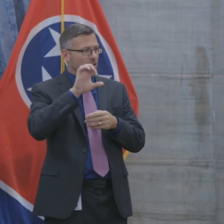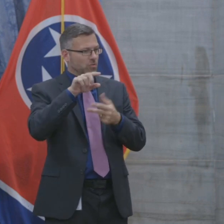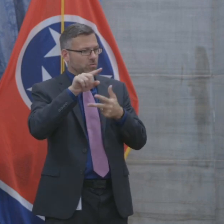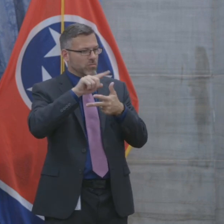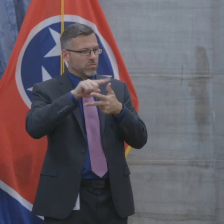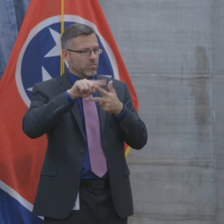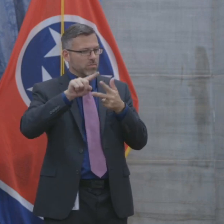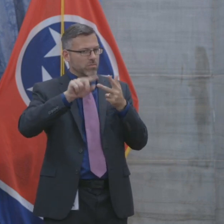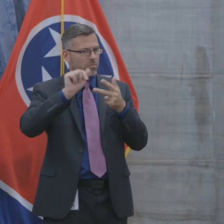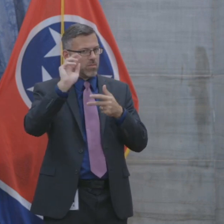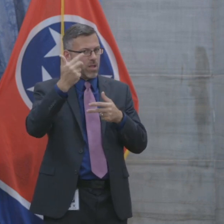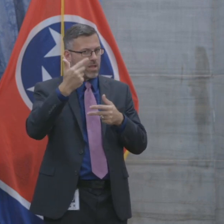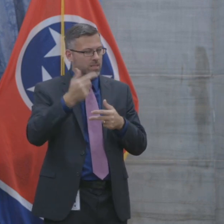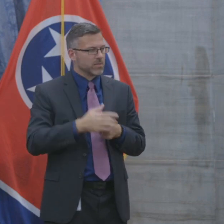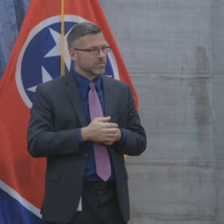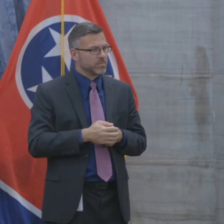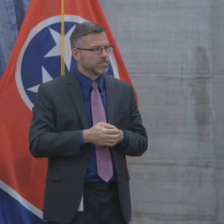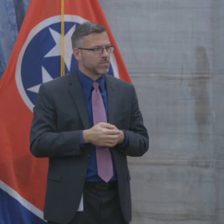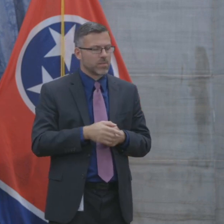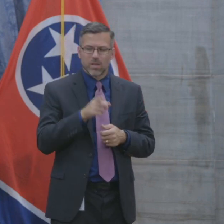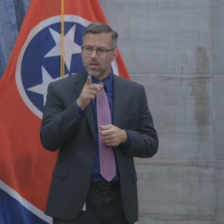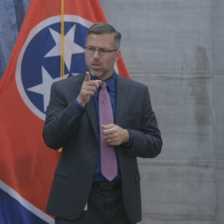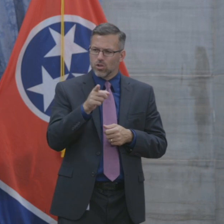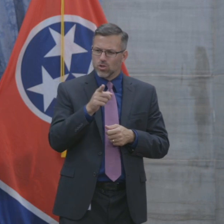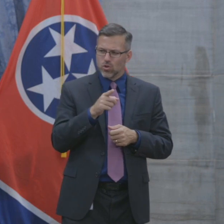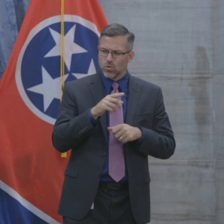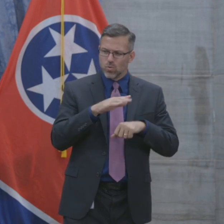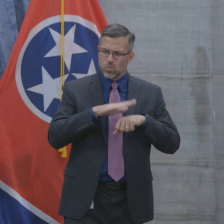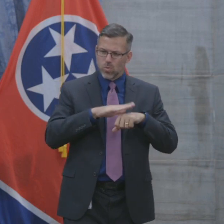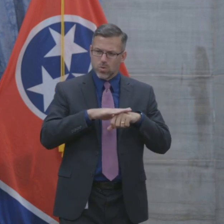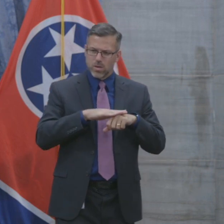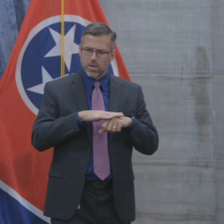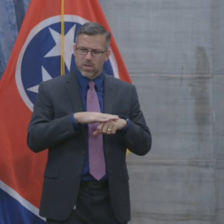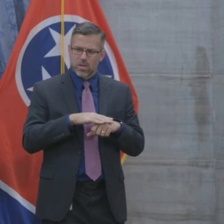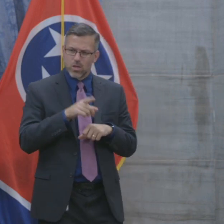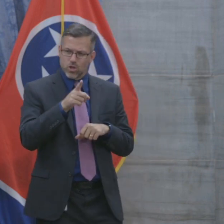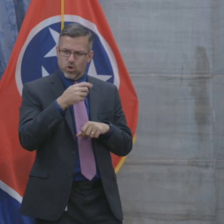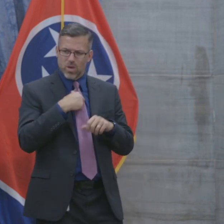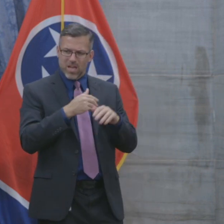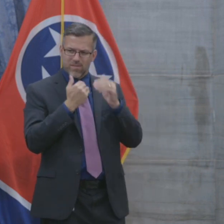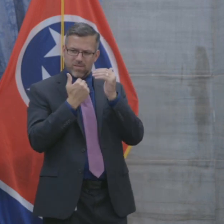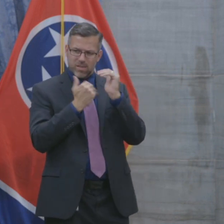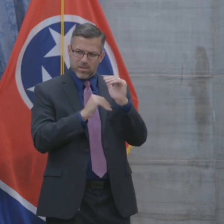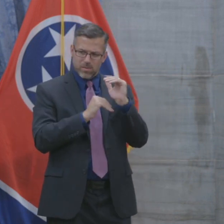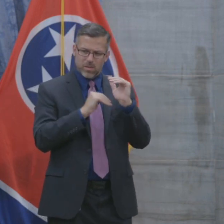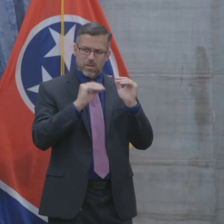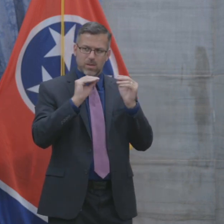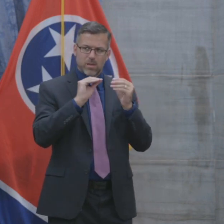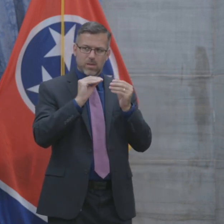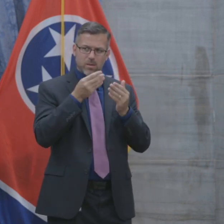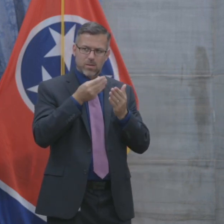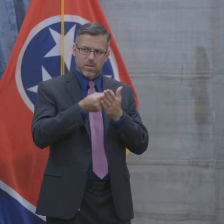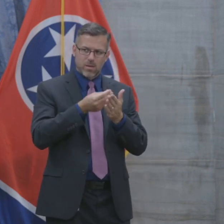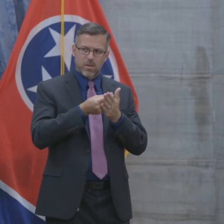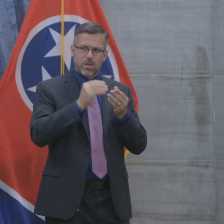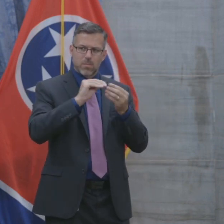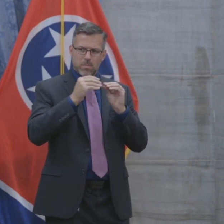or during the next couple of days. I apologize if I didn't hear whether that might get to Tennesseans.